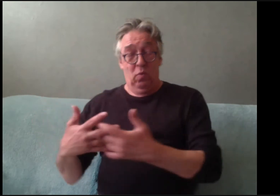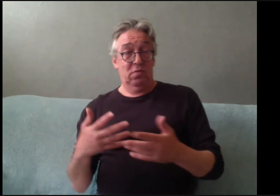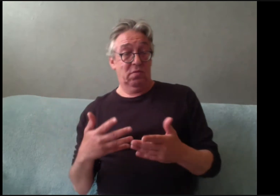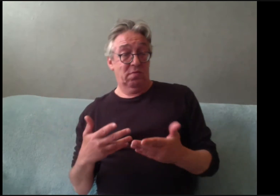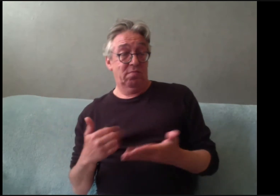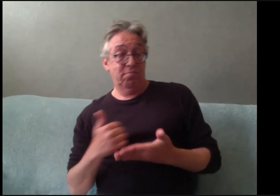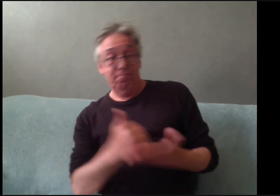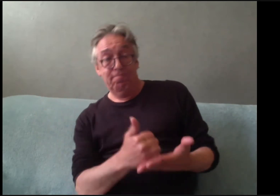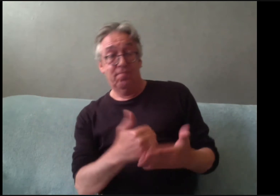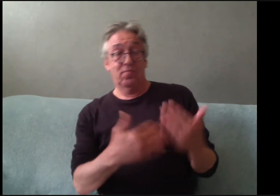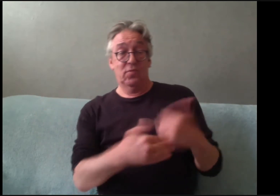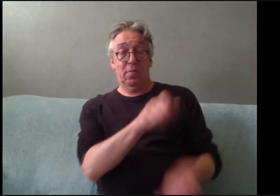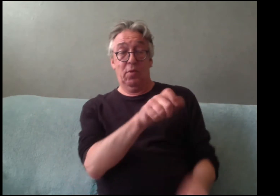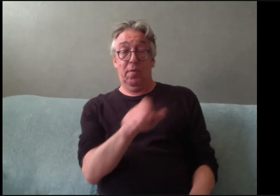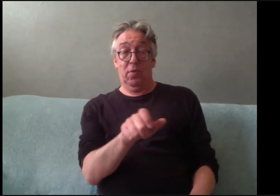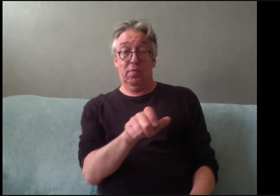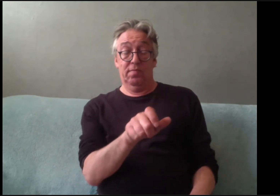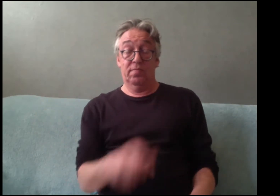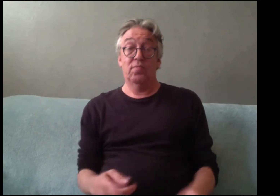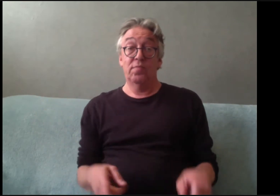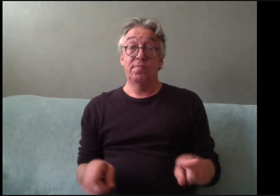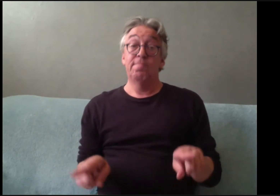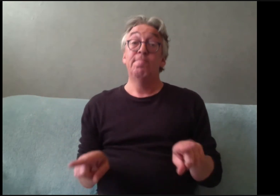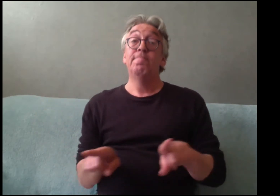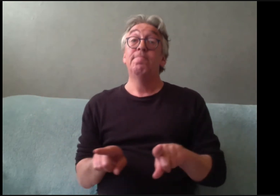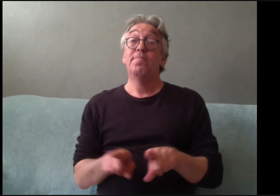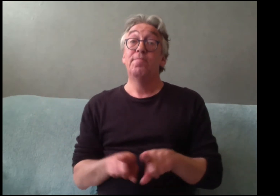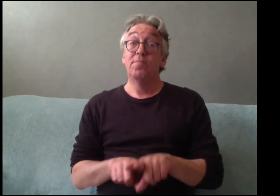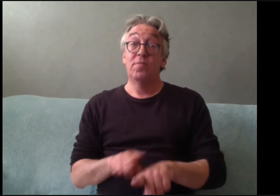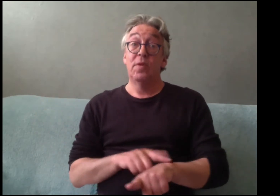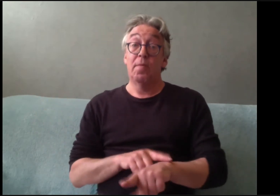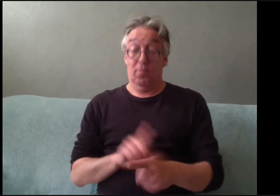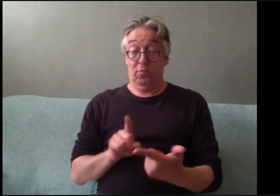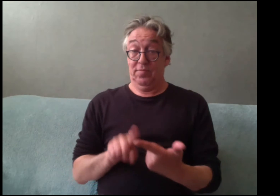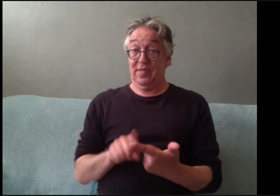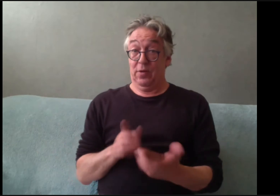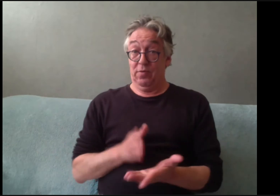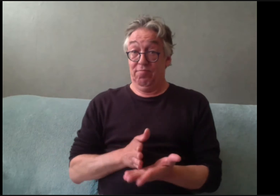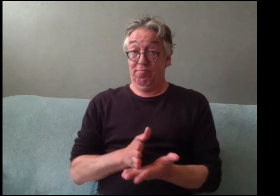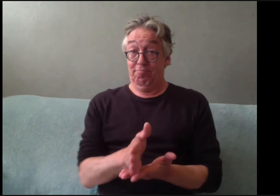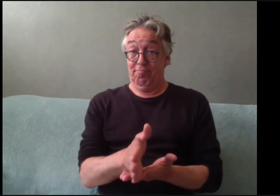that it made a strong commitment to safeguard persons with disabilities